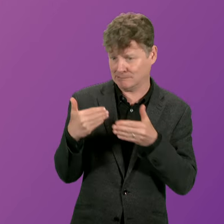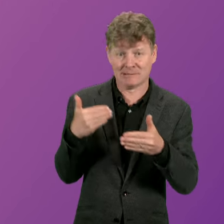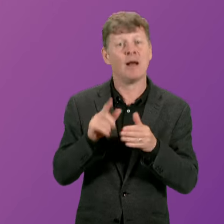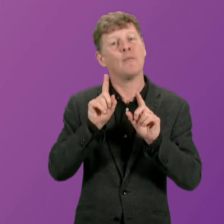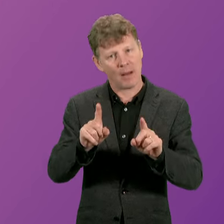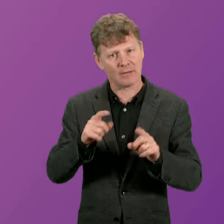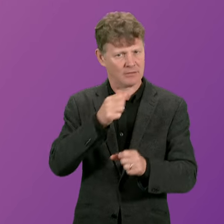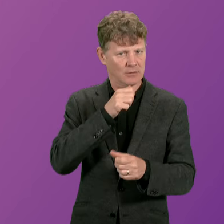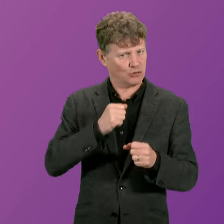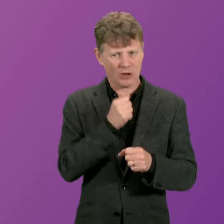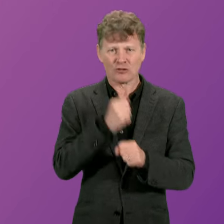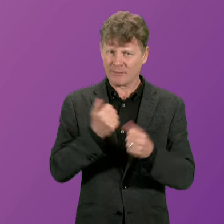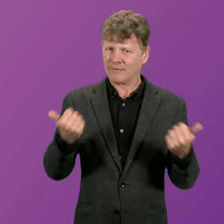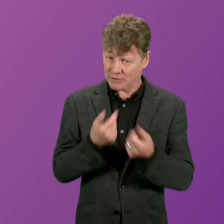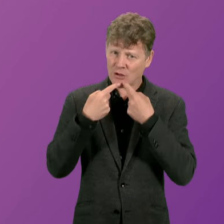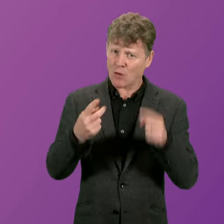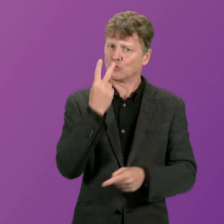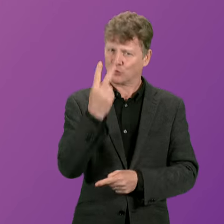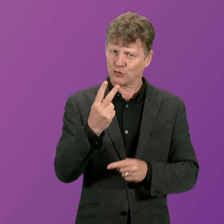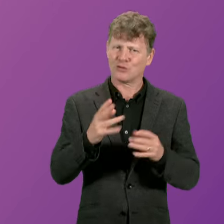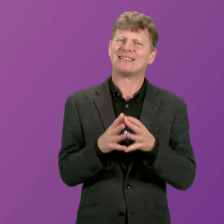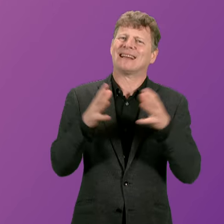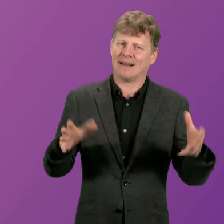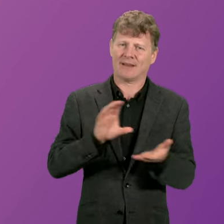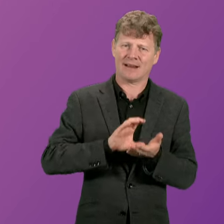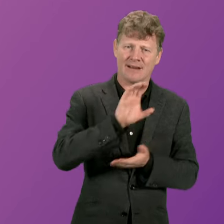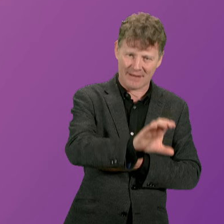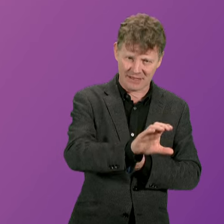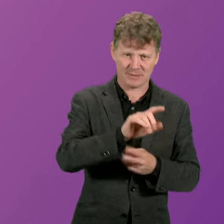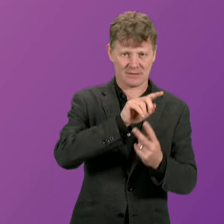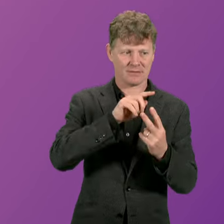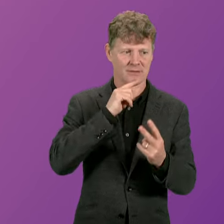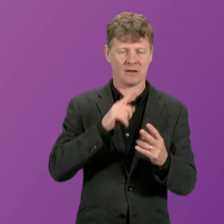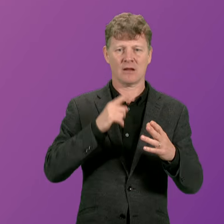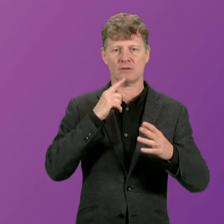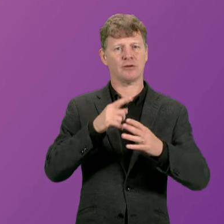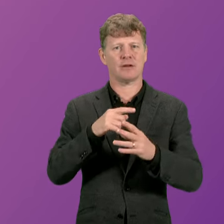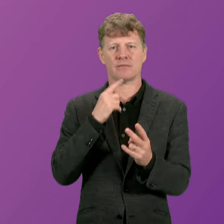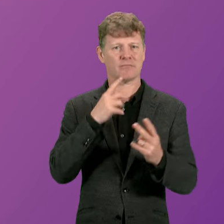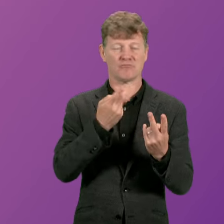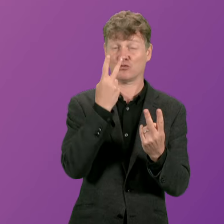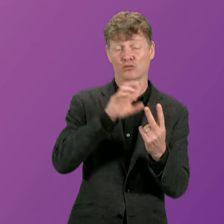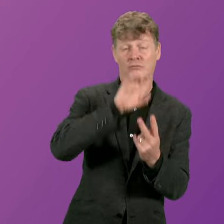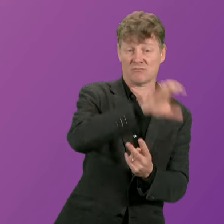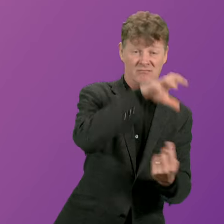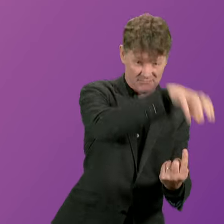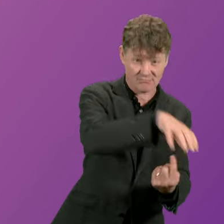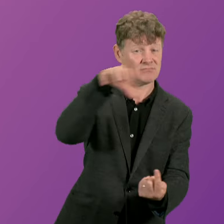two very significant investments—one at Ardersier and the other at Nigg—which are essential to the